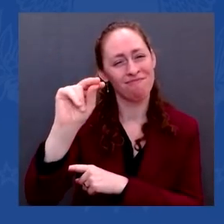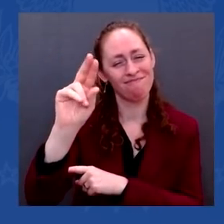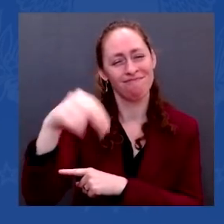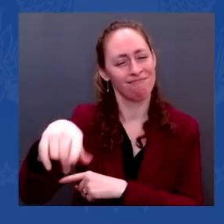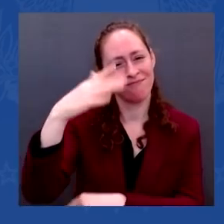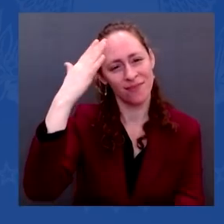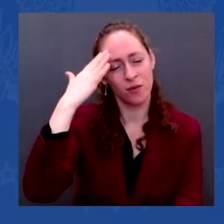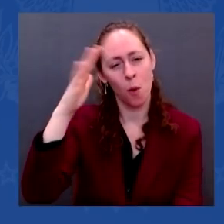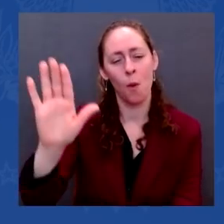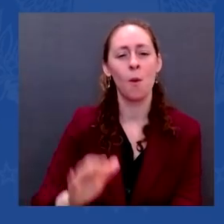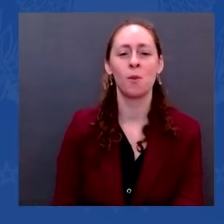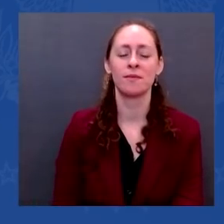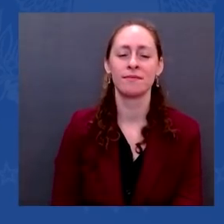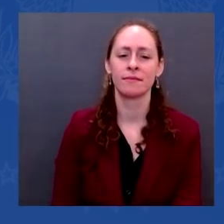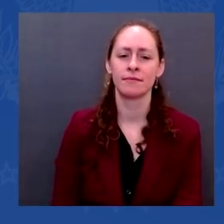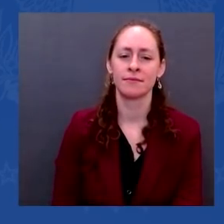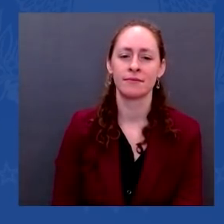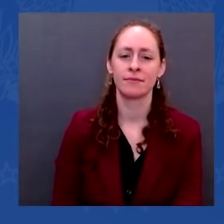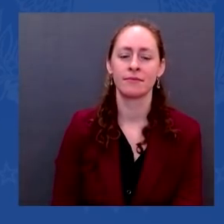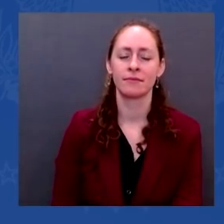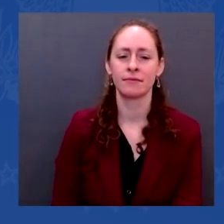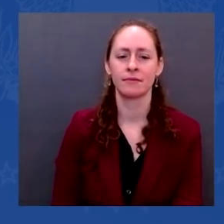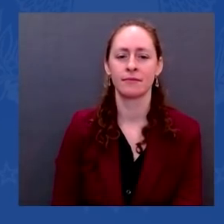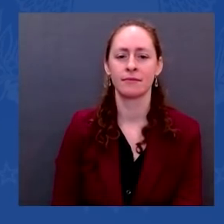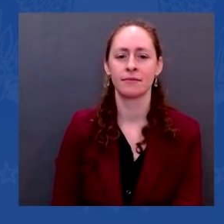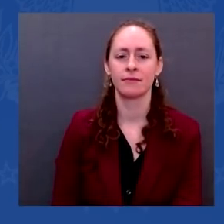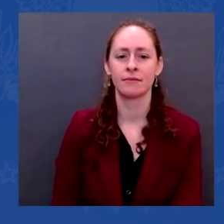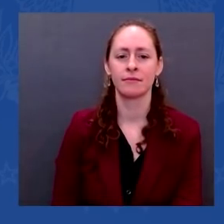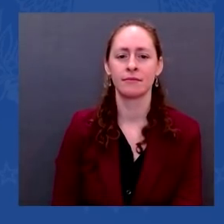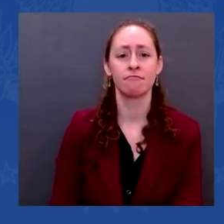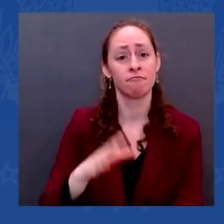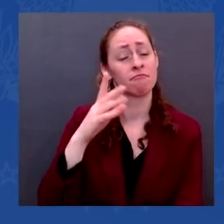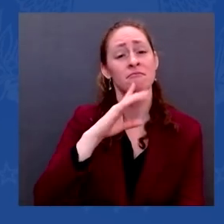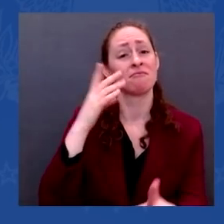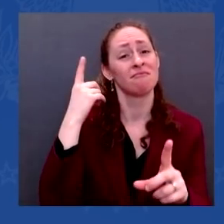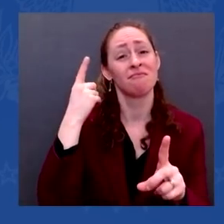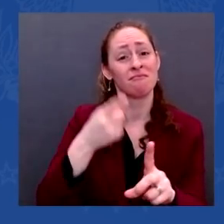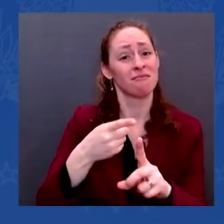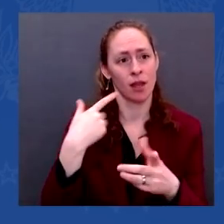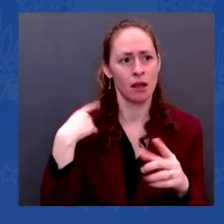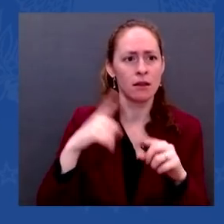That's America. From darkness, we found joy, hope, and light.